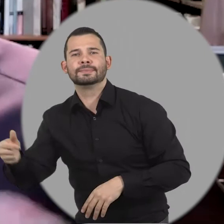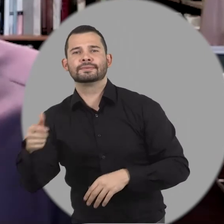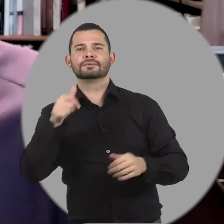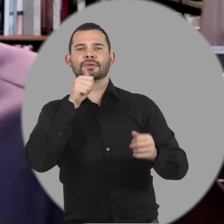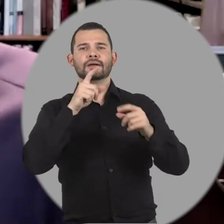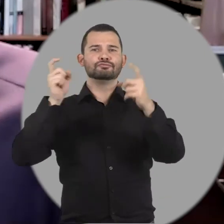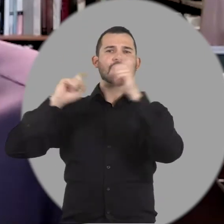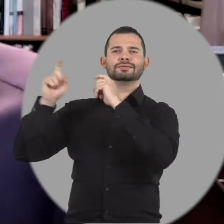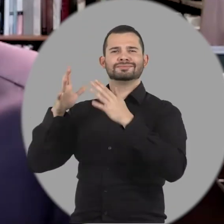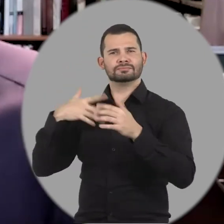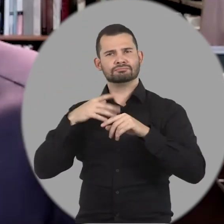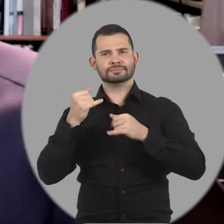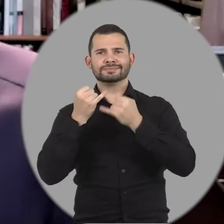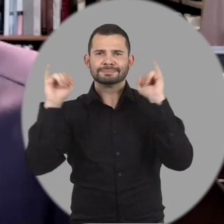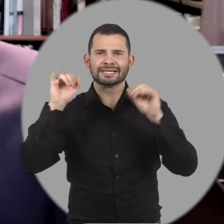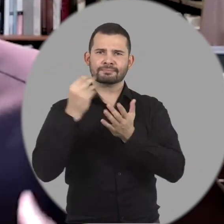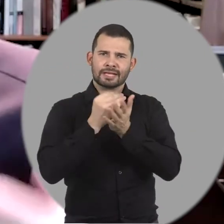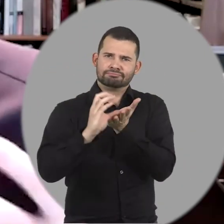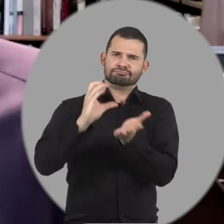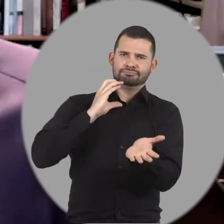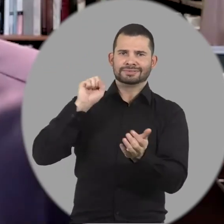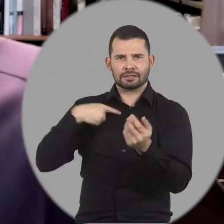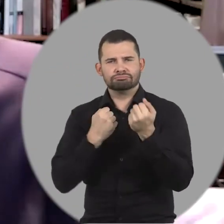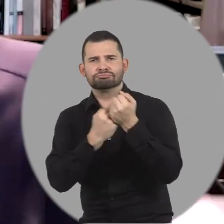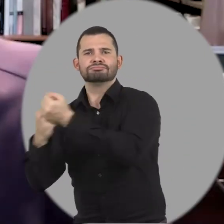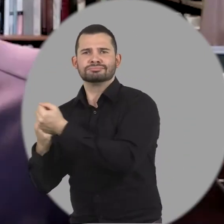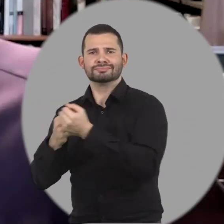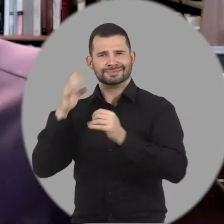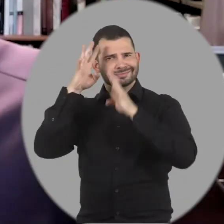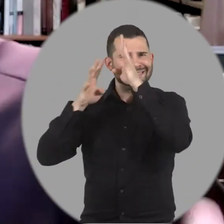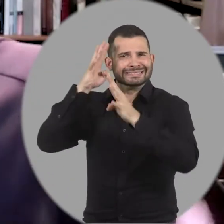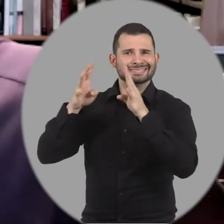we secure independent financing to finance the design. For example,